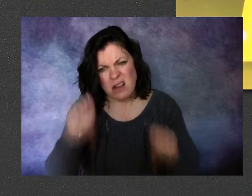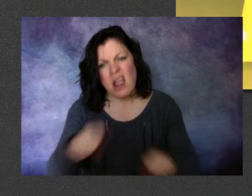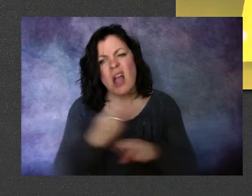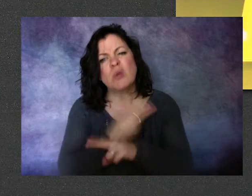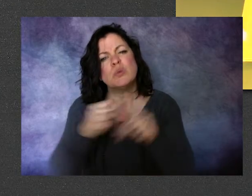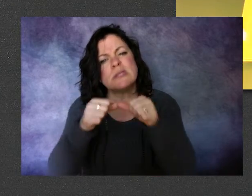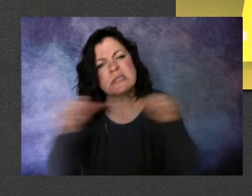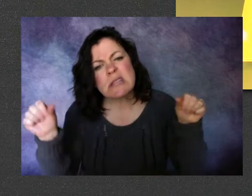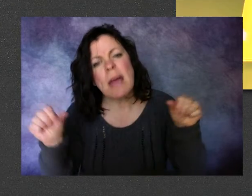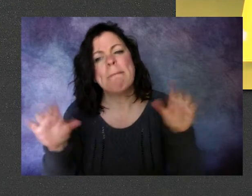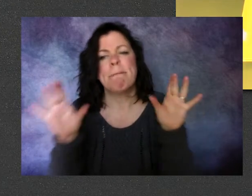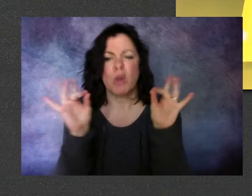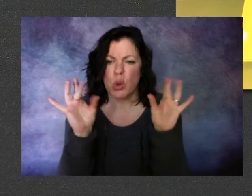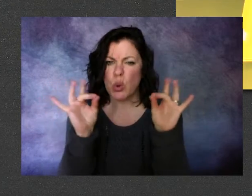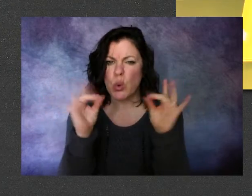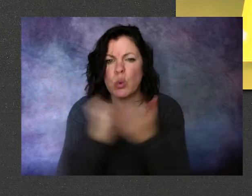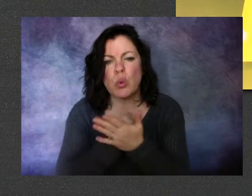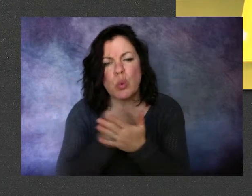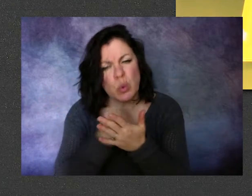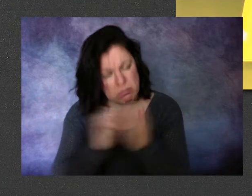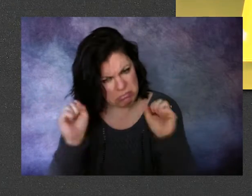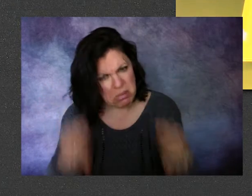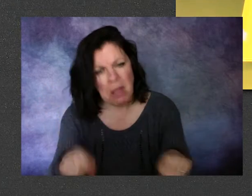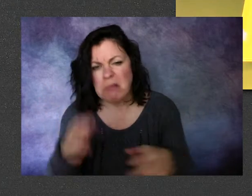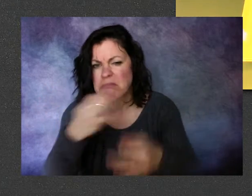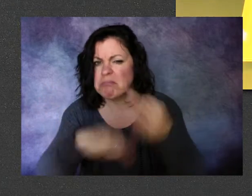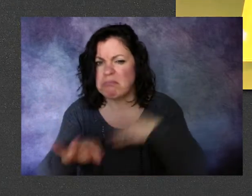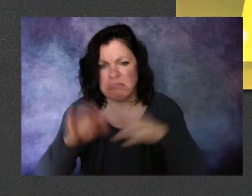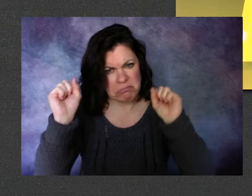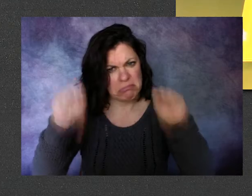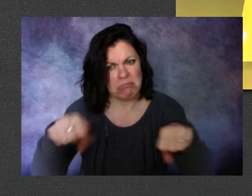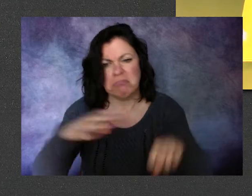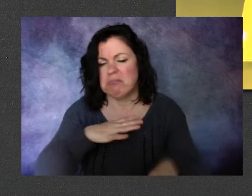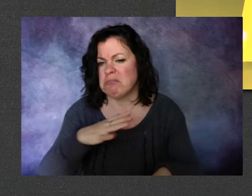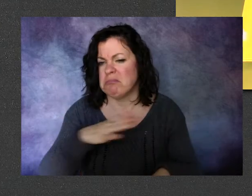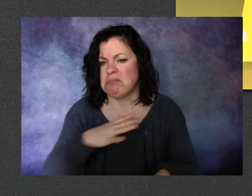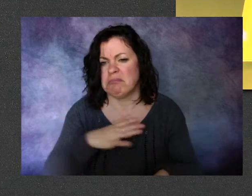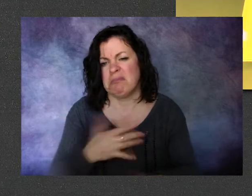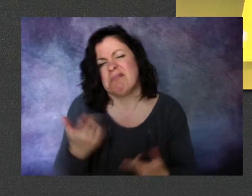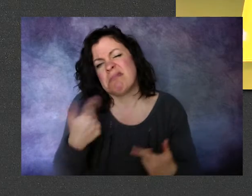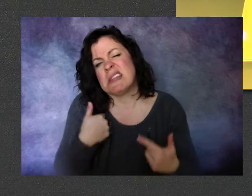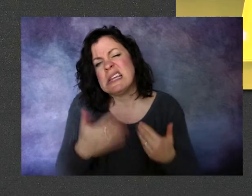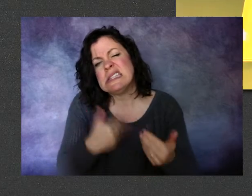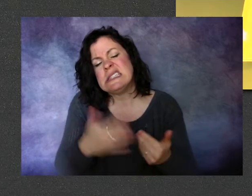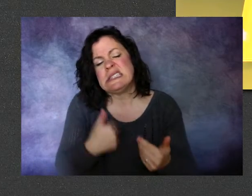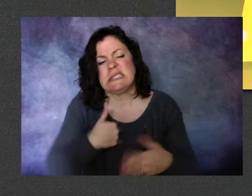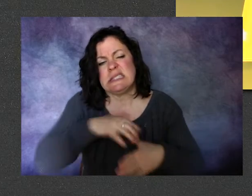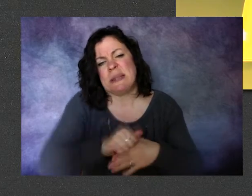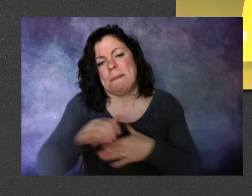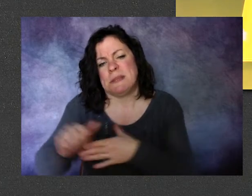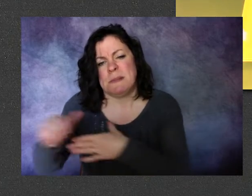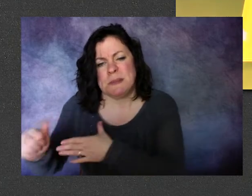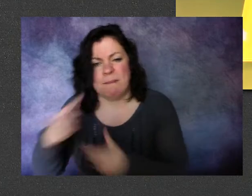grab some tape or some glue and you can glue it. But I just find that staples,